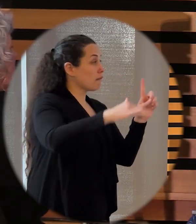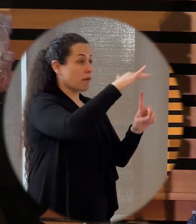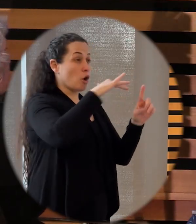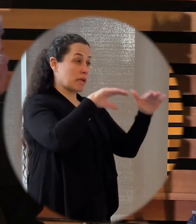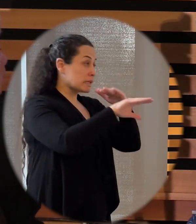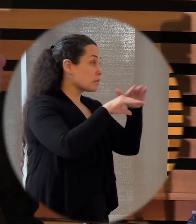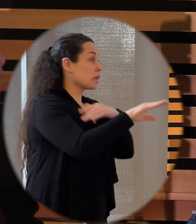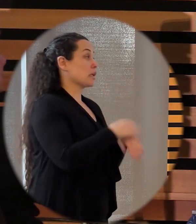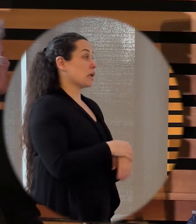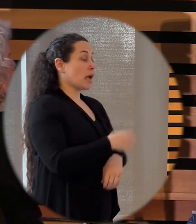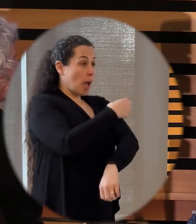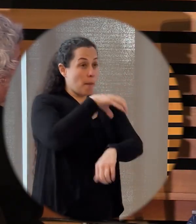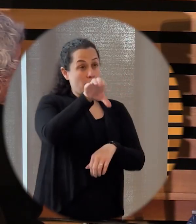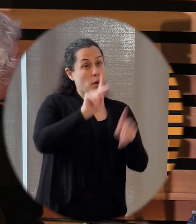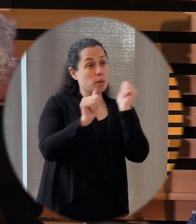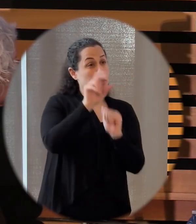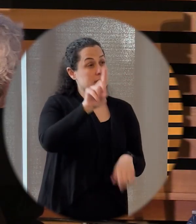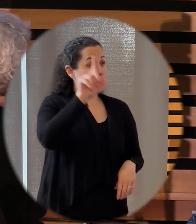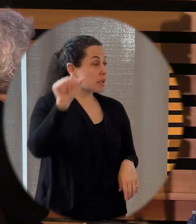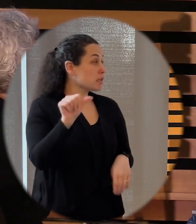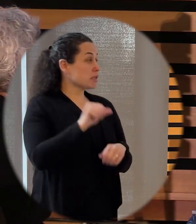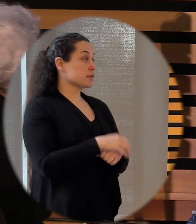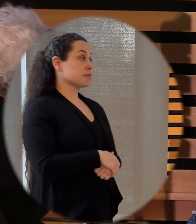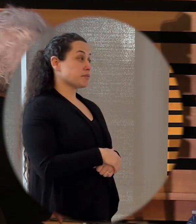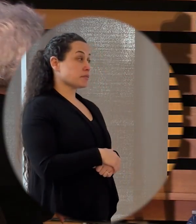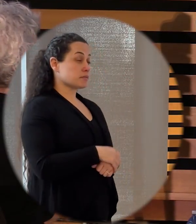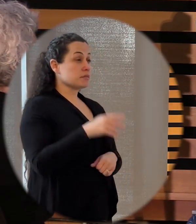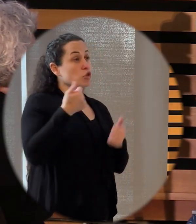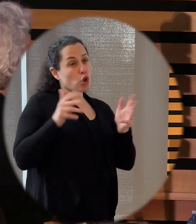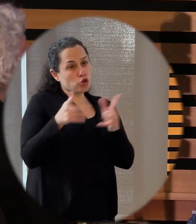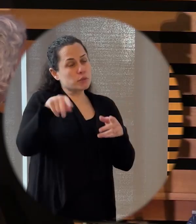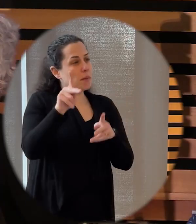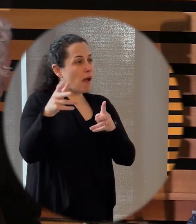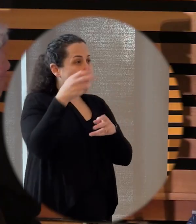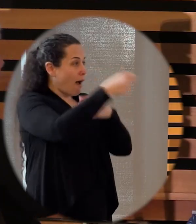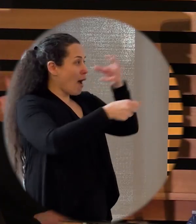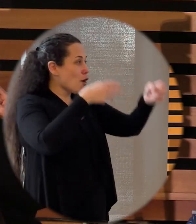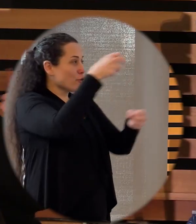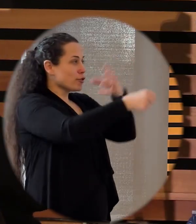empowering people with disabilities, getting them hired. How long have we heard of this study been